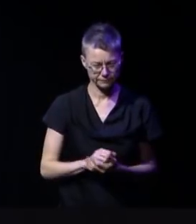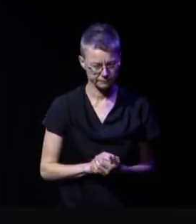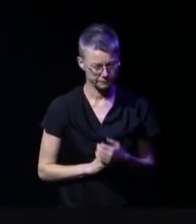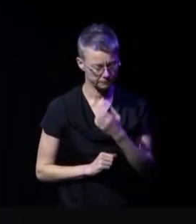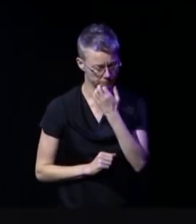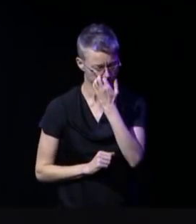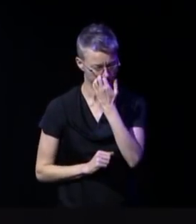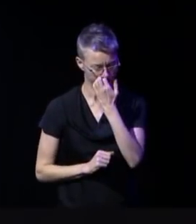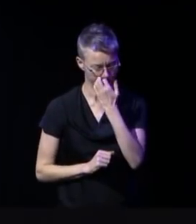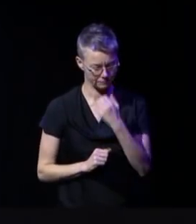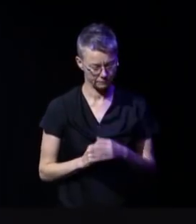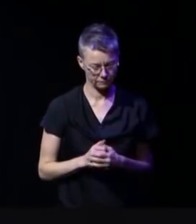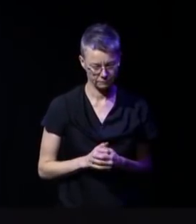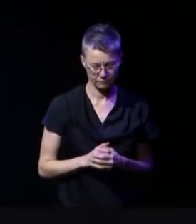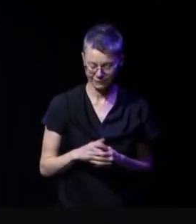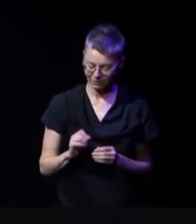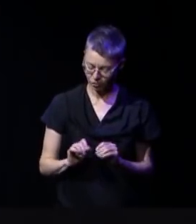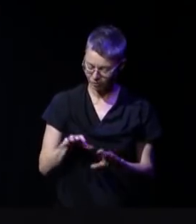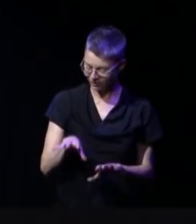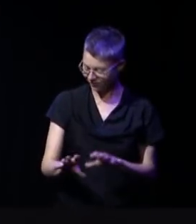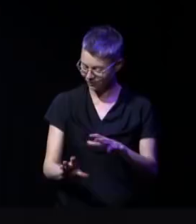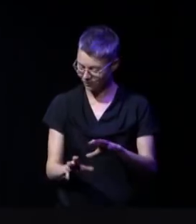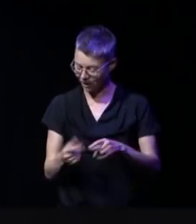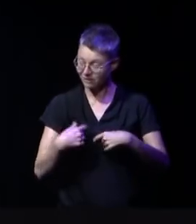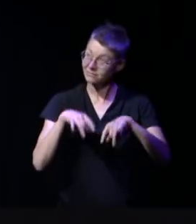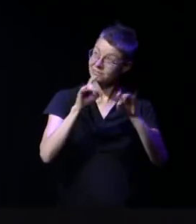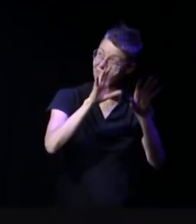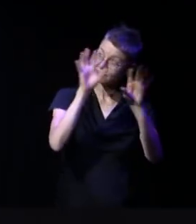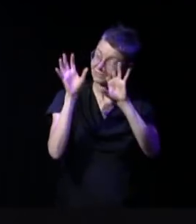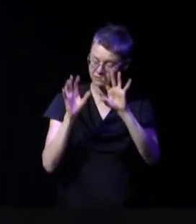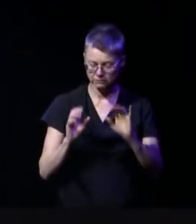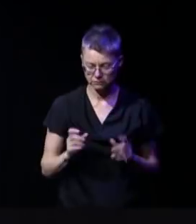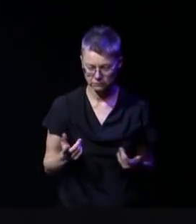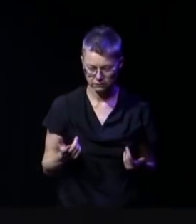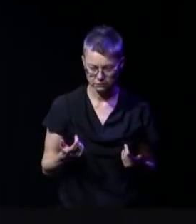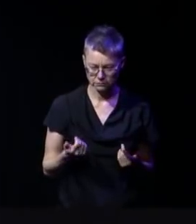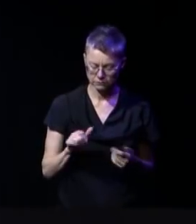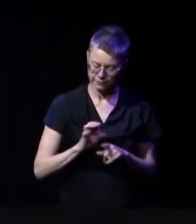There's no delightful pattern left drawn from the stars, no sophisticated use of colour and pattern,